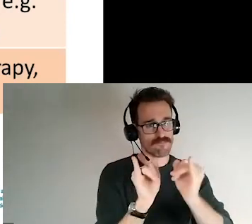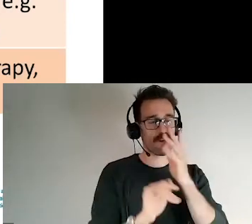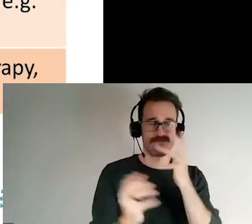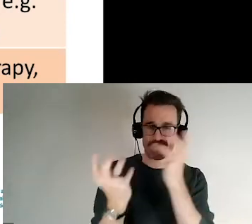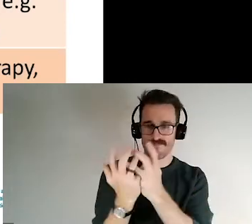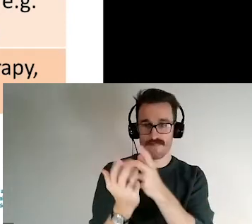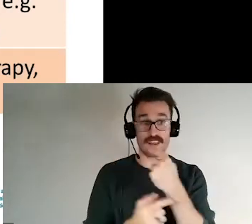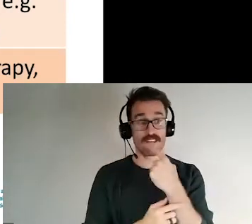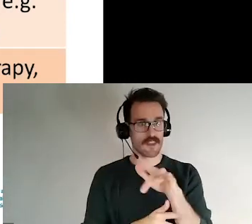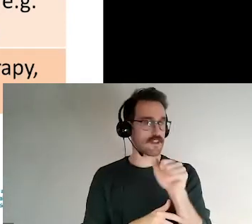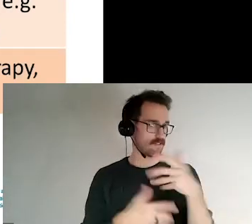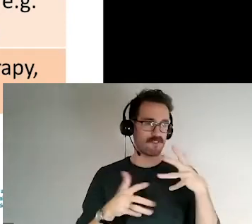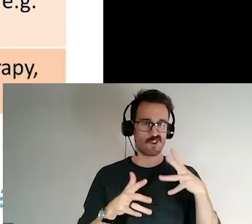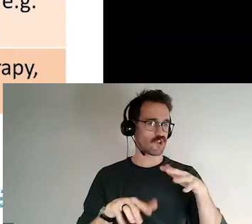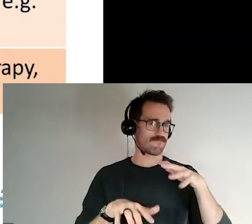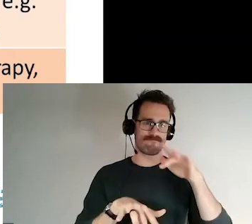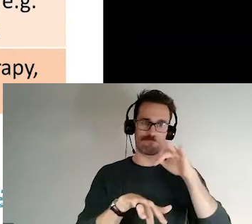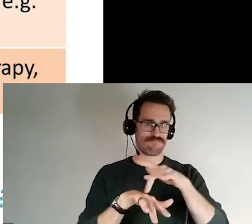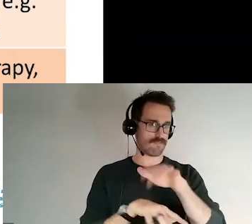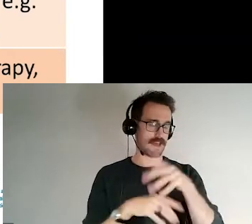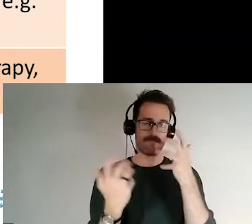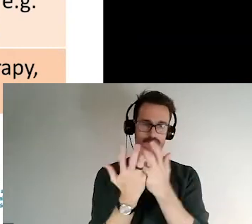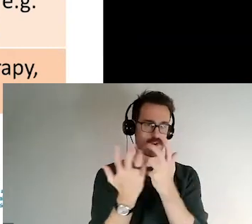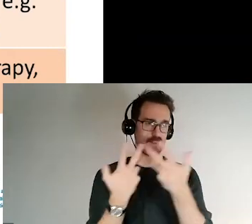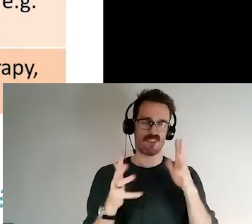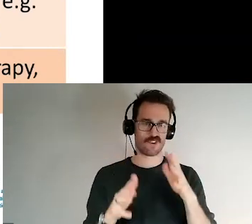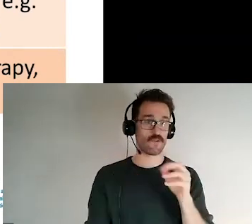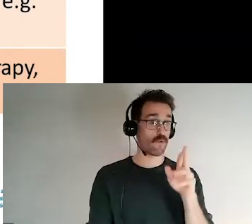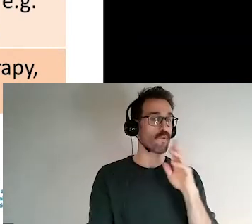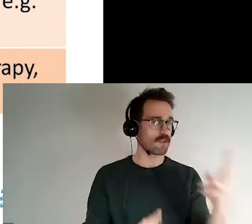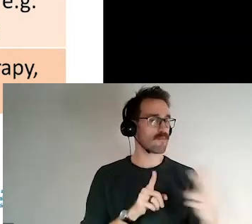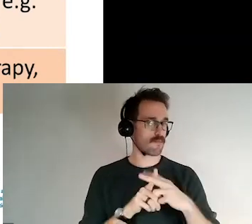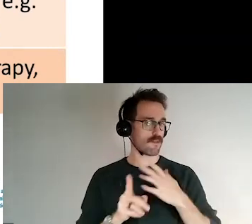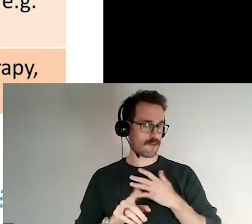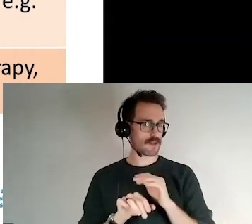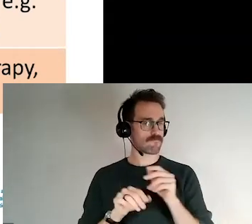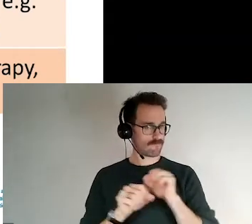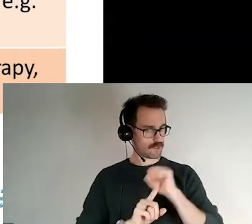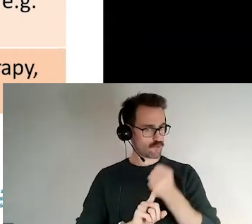would be relevant to me. And I've just provided here an example for physical job demand. Moving